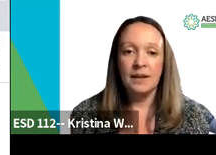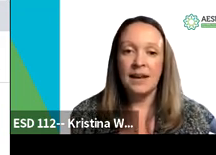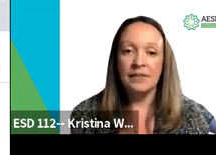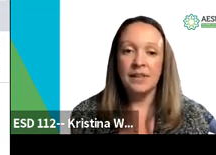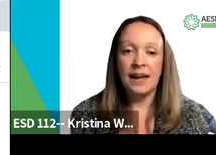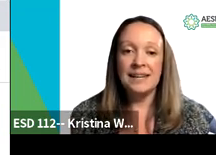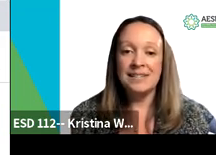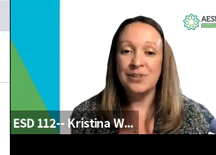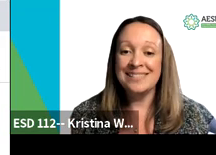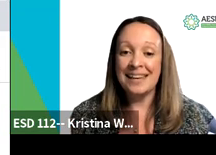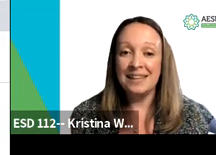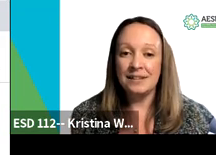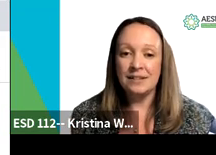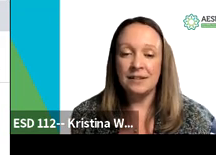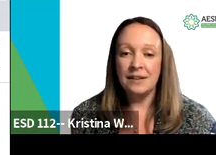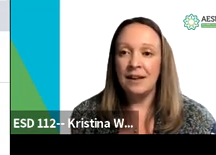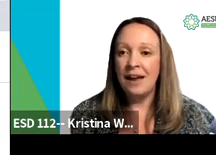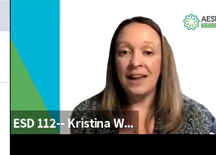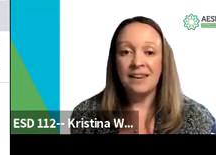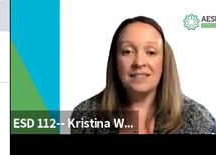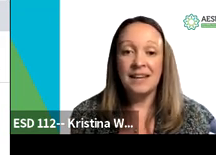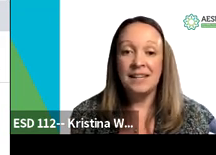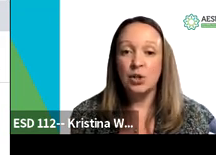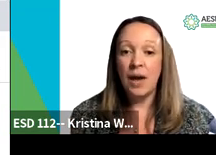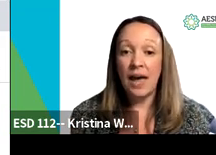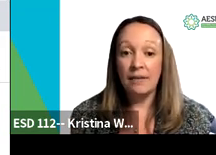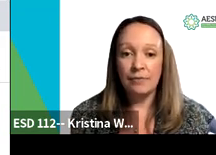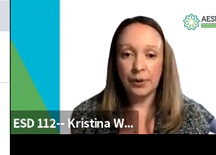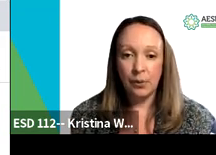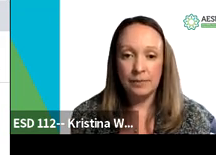ESD 112-- Kristina Wambold: Now that I need to assign it. I can assign it to everyone.